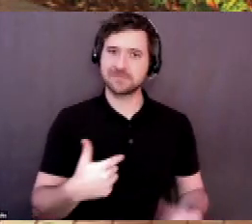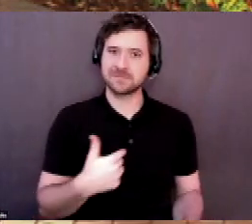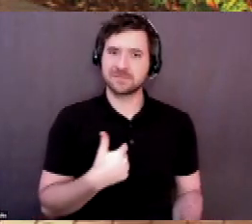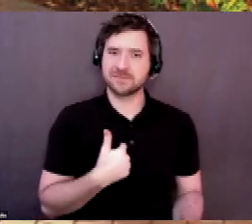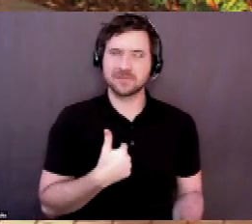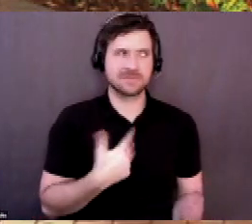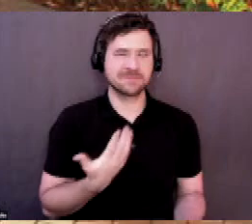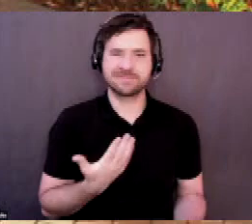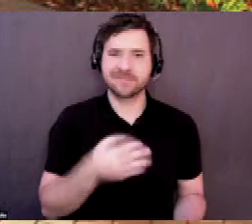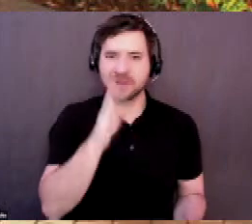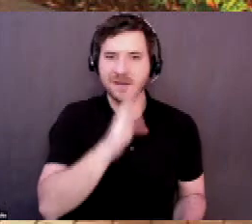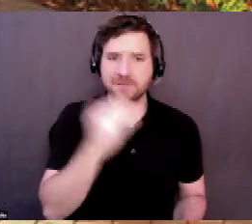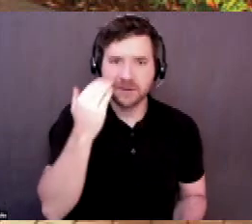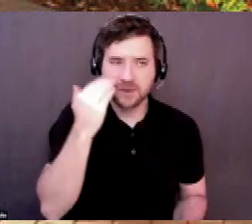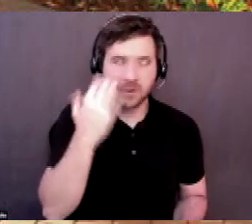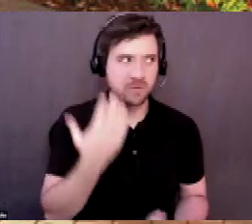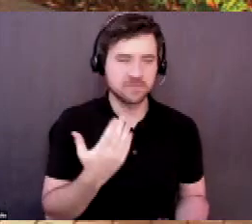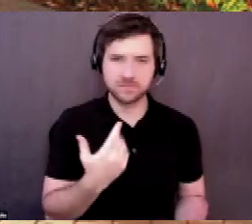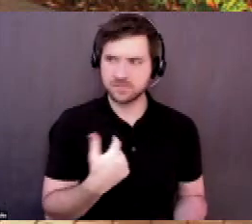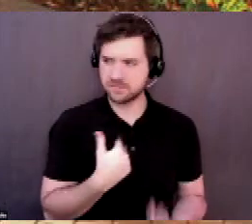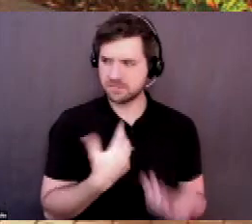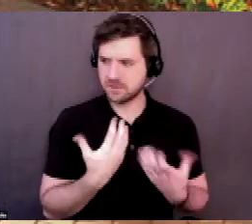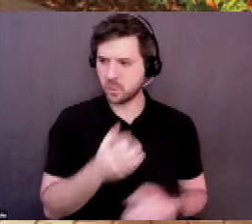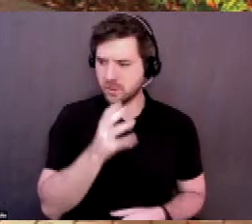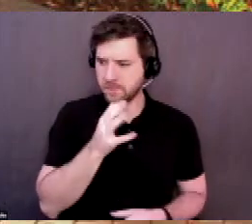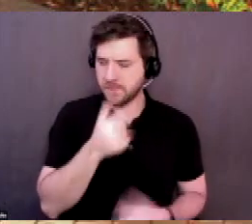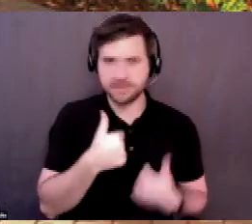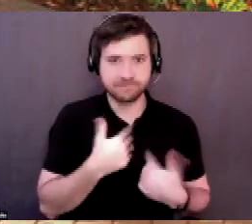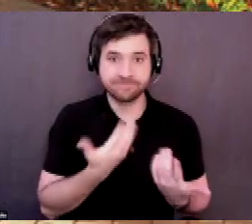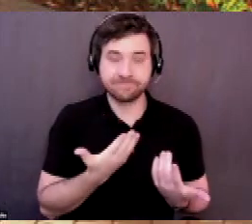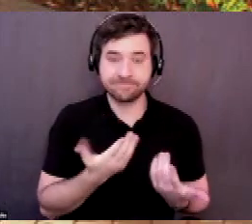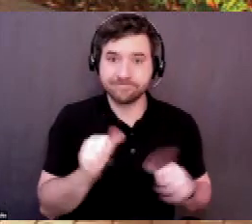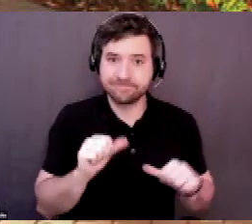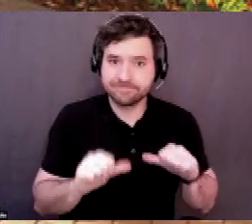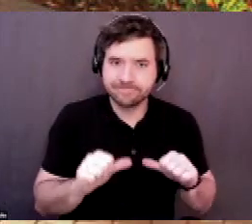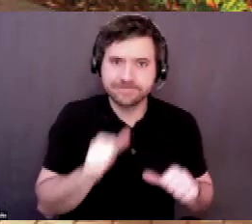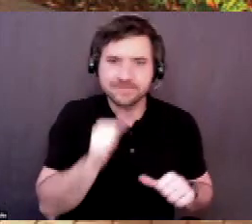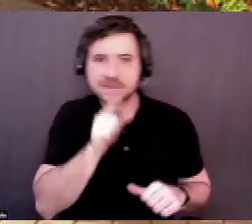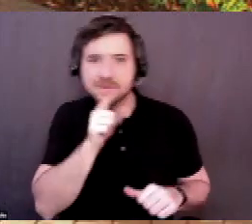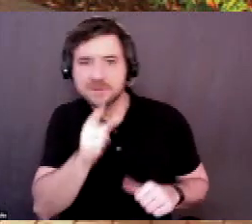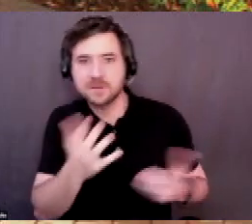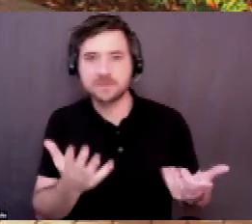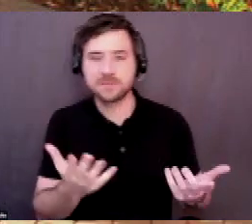certain if I wanted to be a mother. I didn't see a lot of examples